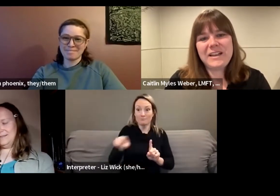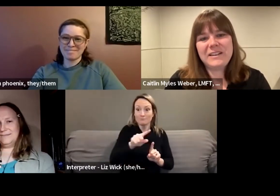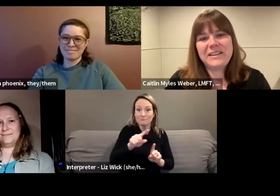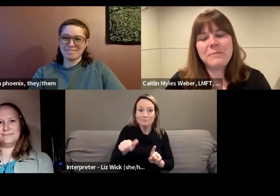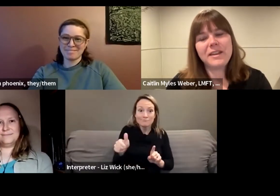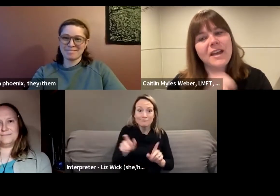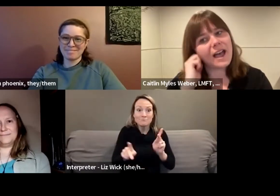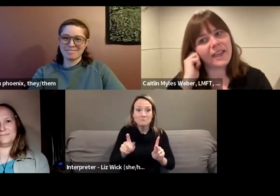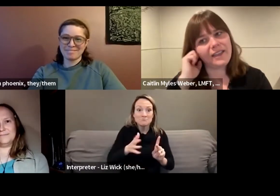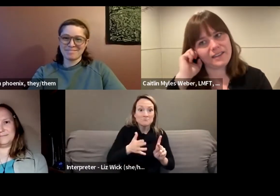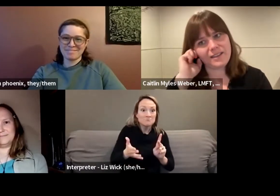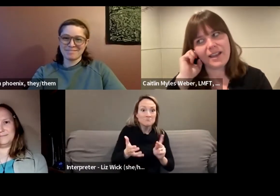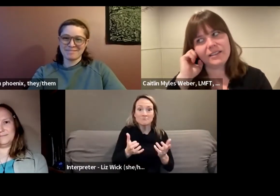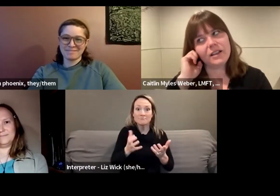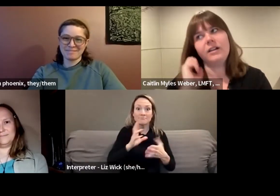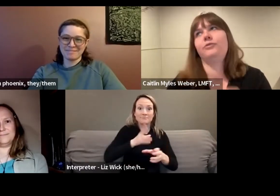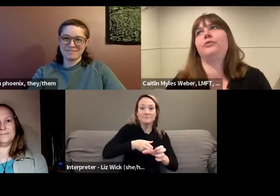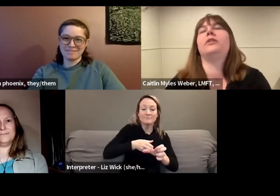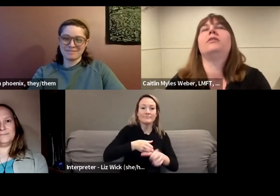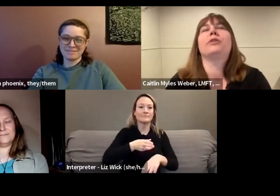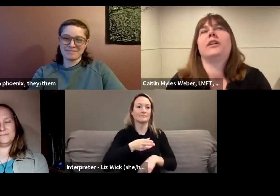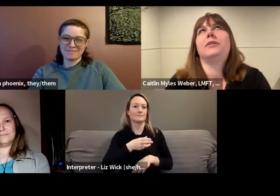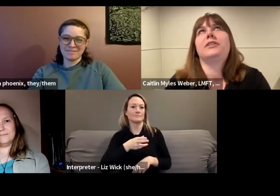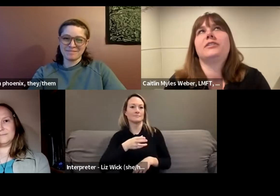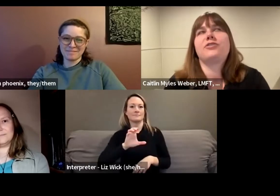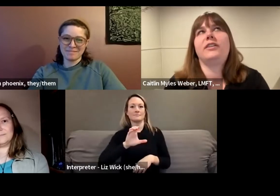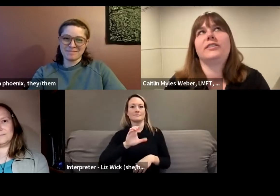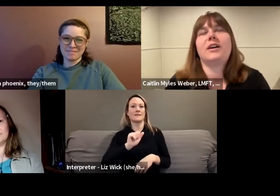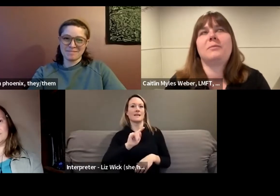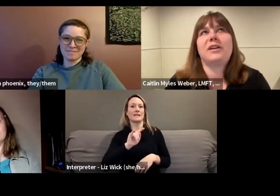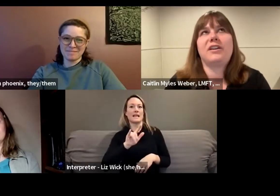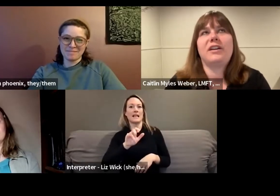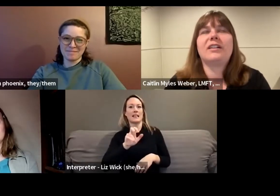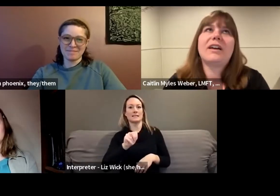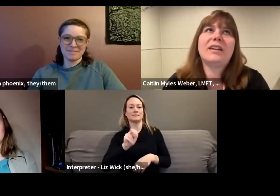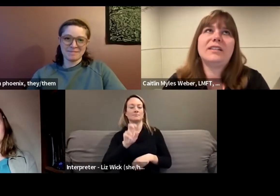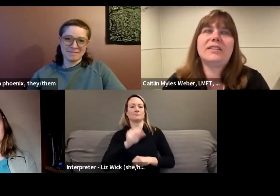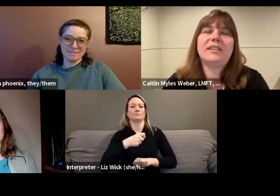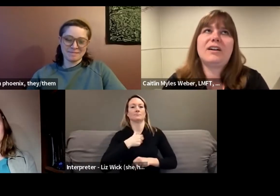Yeah, I mean I love working with trans and nonbinary clients,